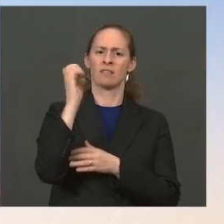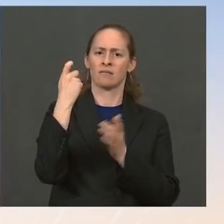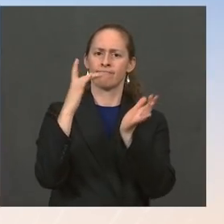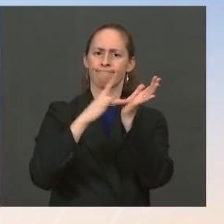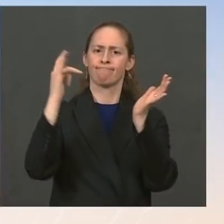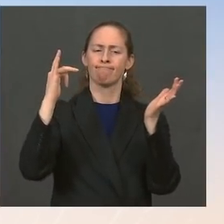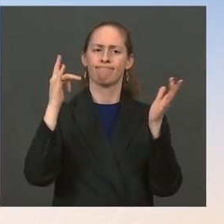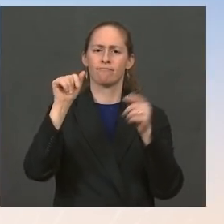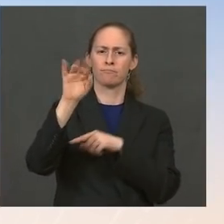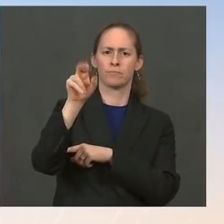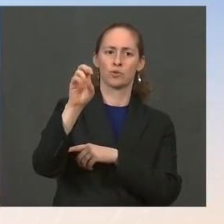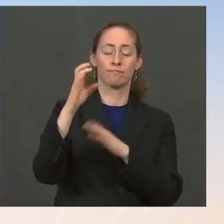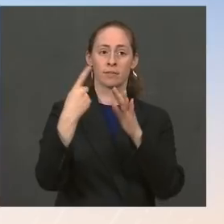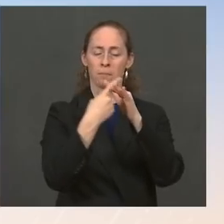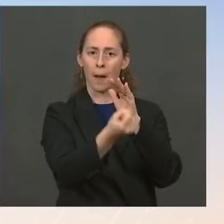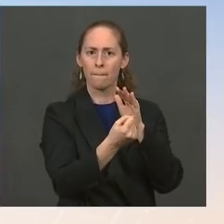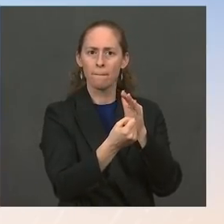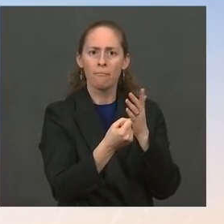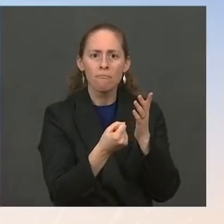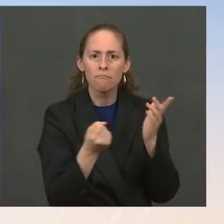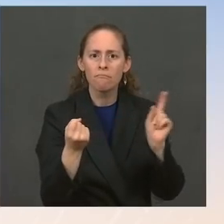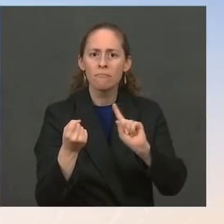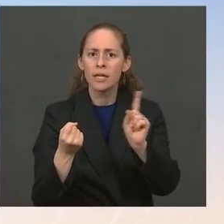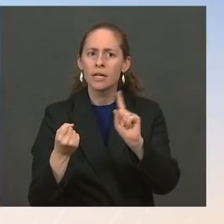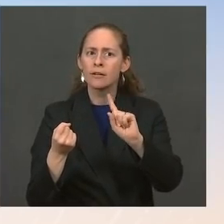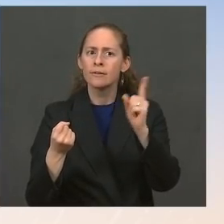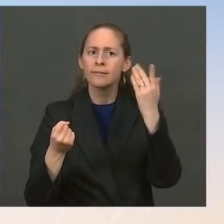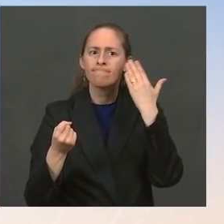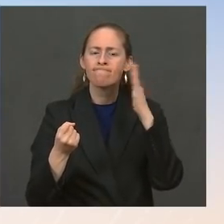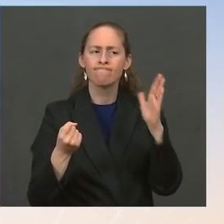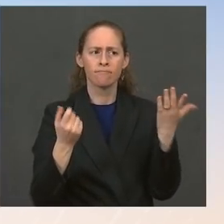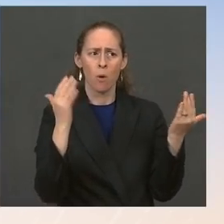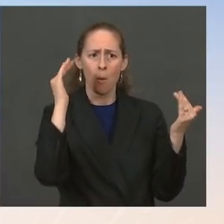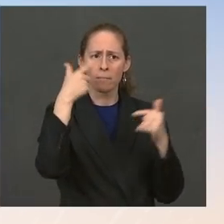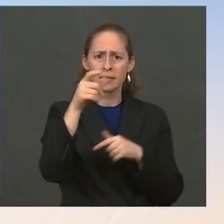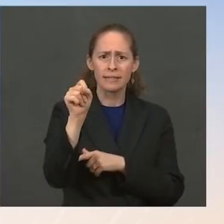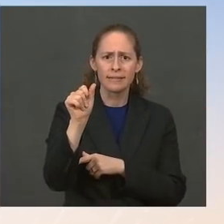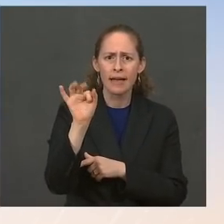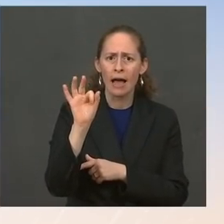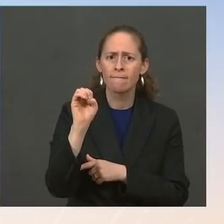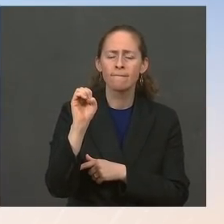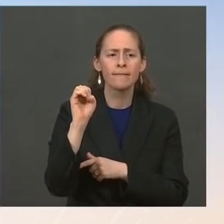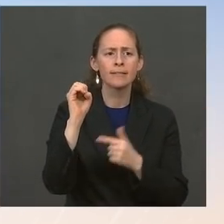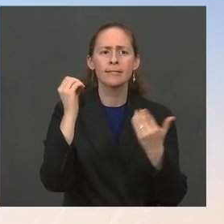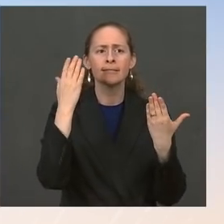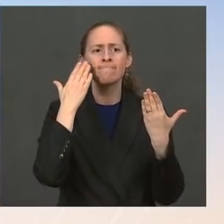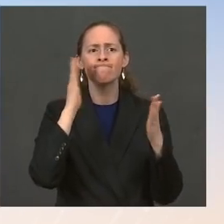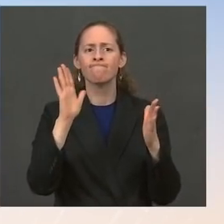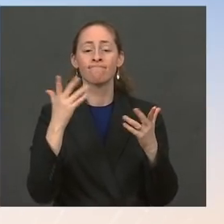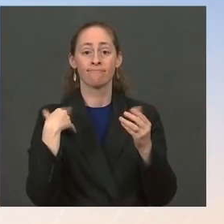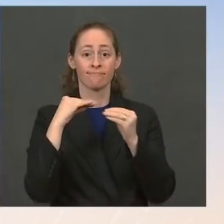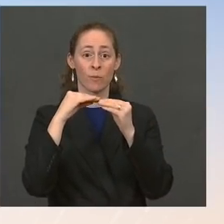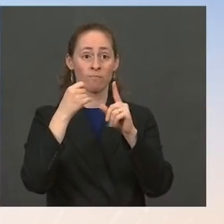I can't speak, of course -- I know you're not asking this -- but to the details of the case or any more details of where she might be, obviously.